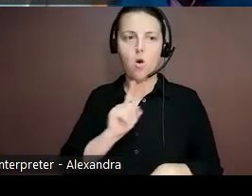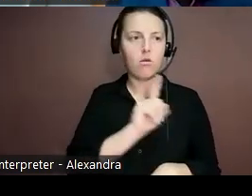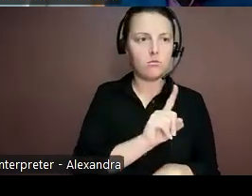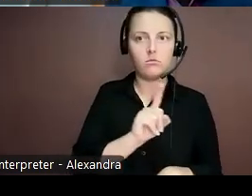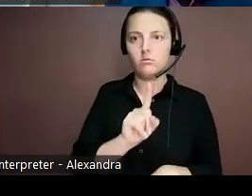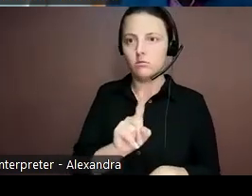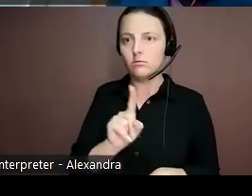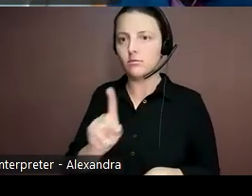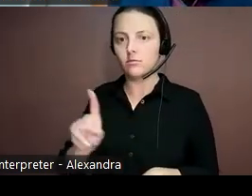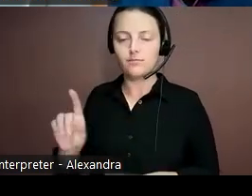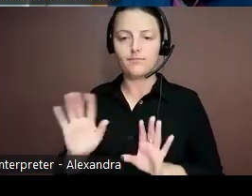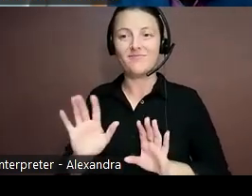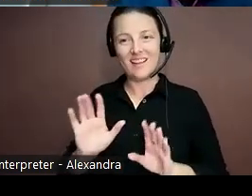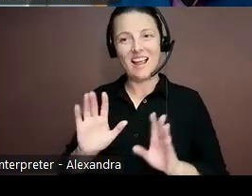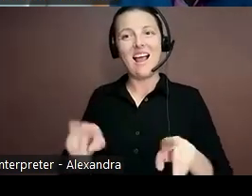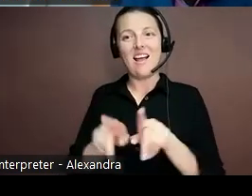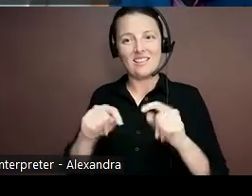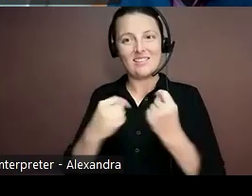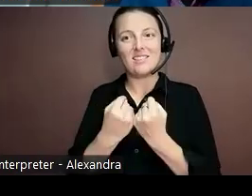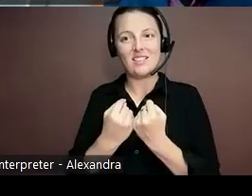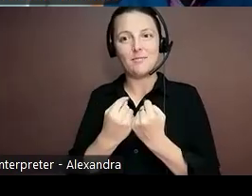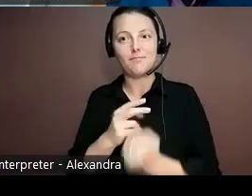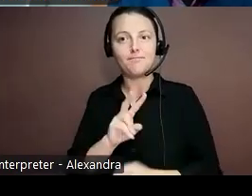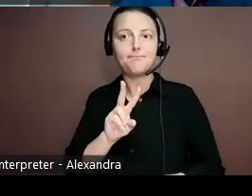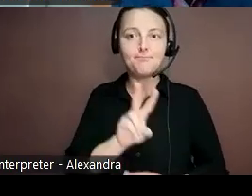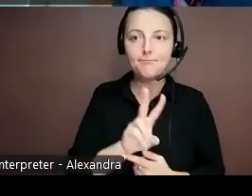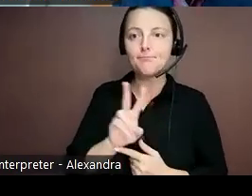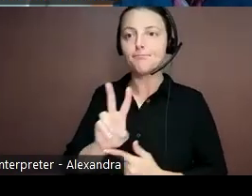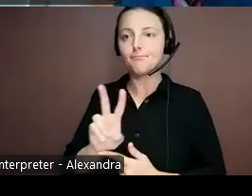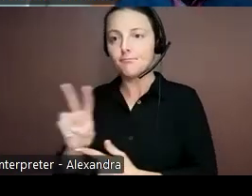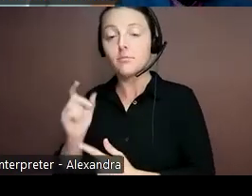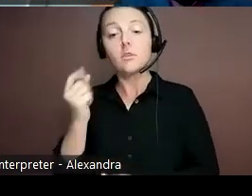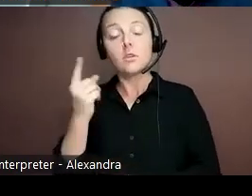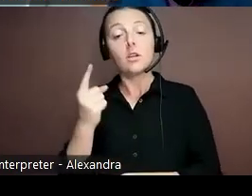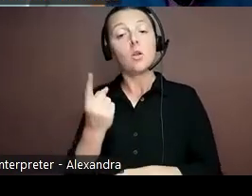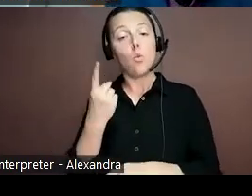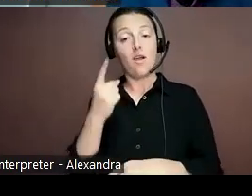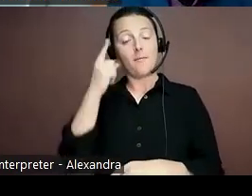the mental health workers that are on the floor lead that rounding and that's also allowed our